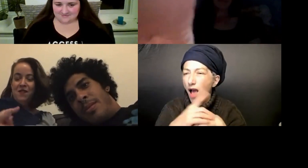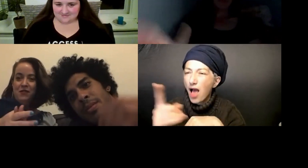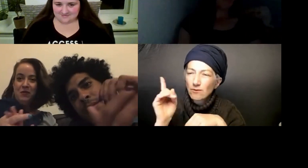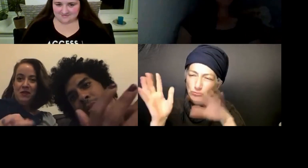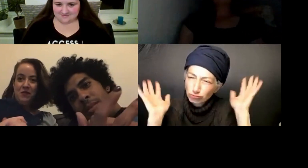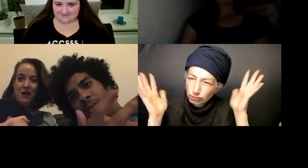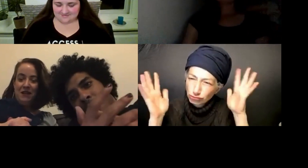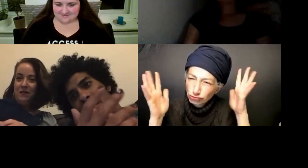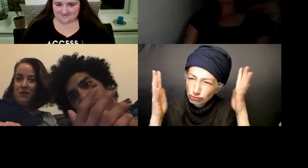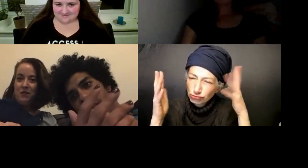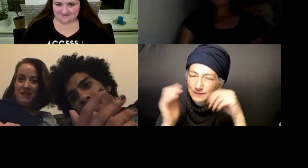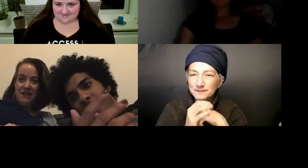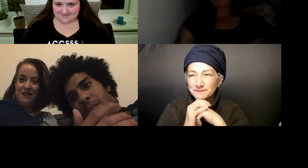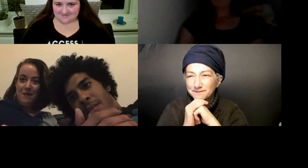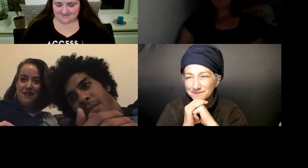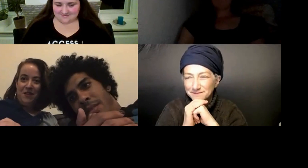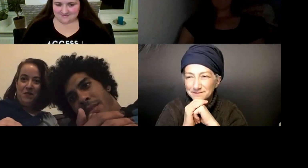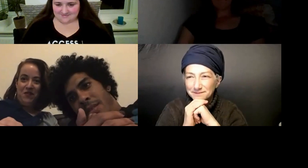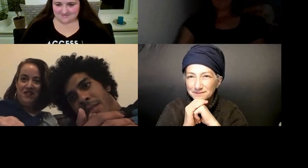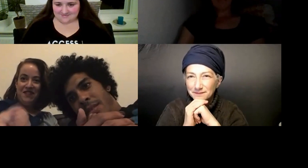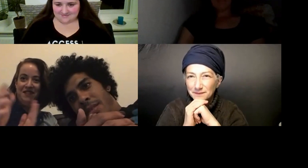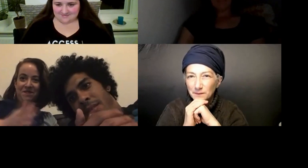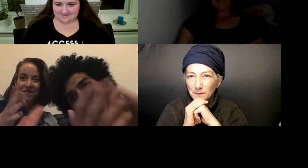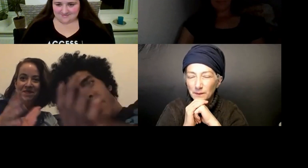for doing so well and for creating this amazing conference.